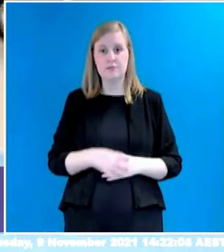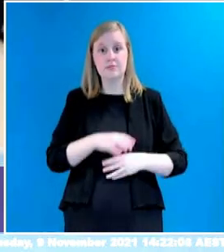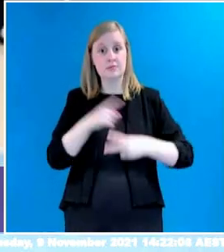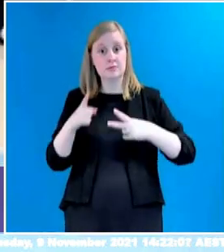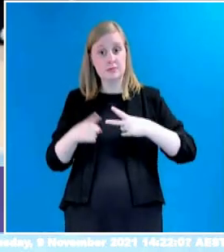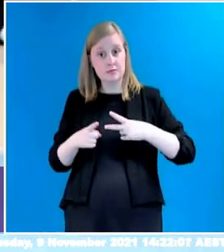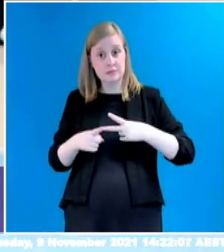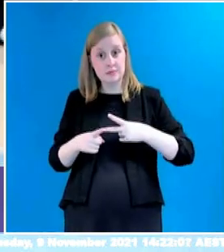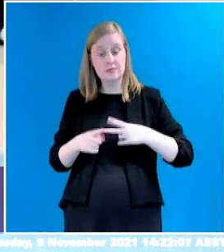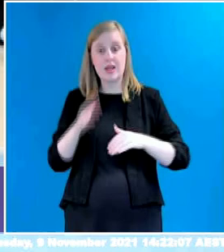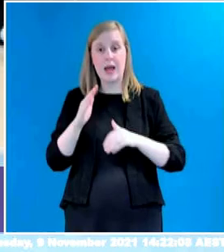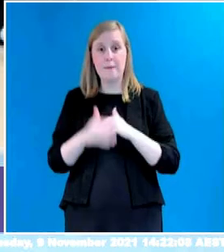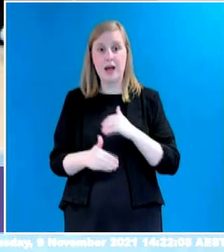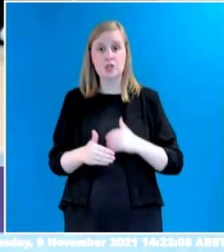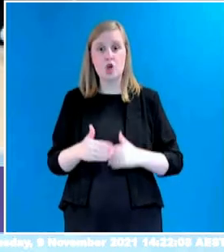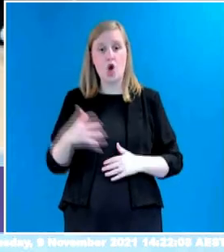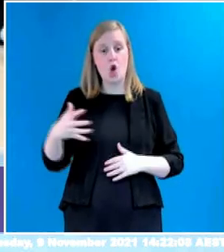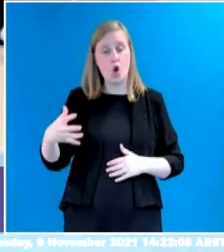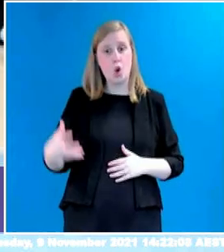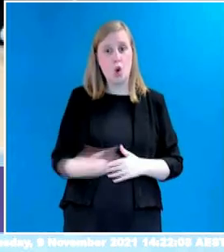assistance or treatment of persons.